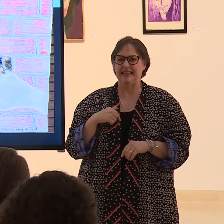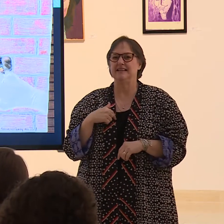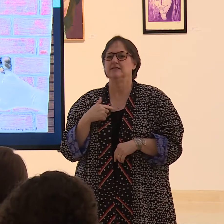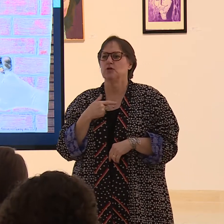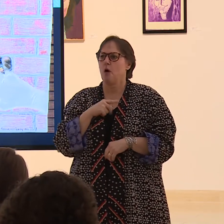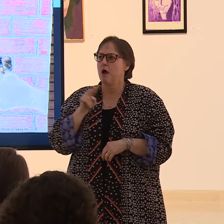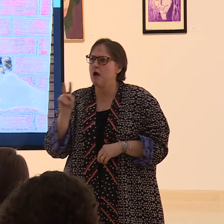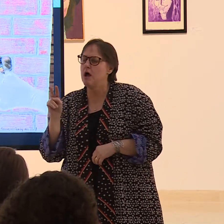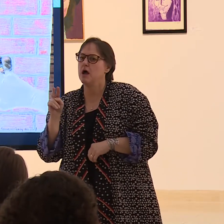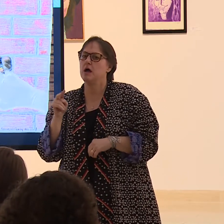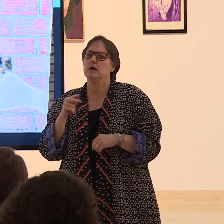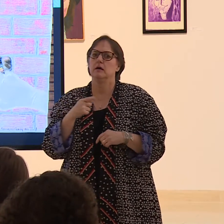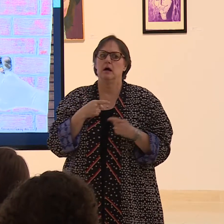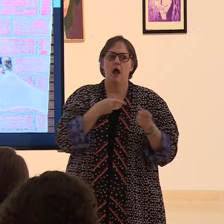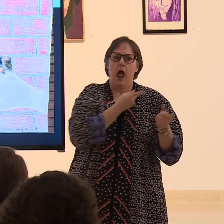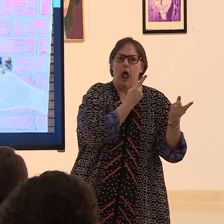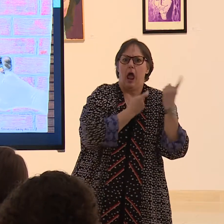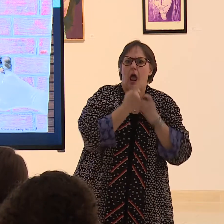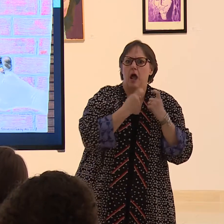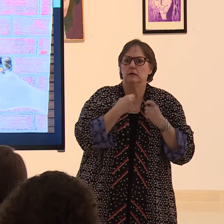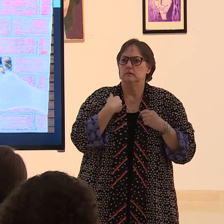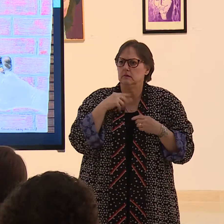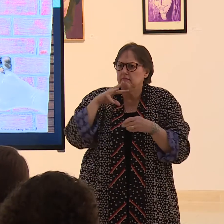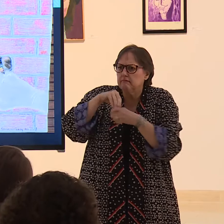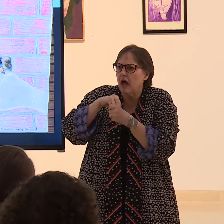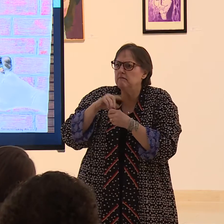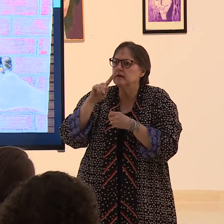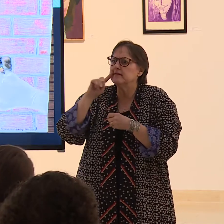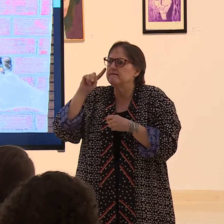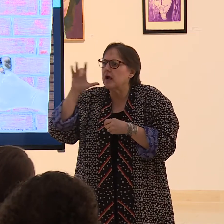at the School for the Deaf there.